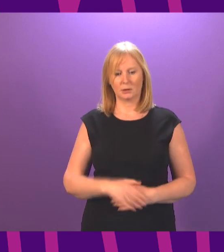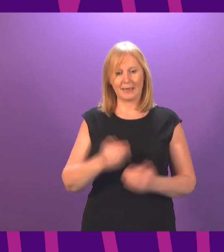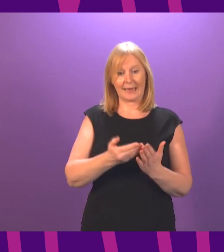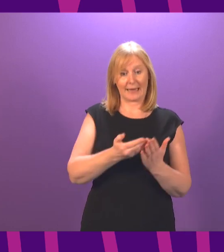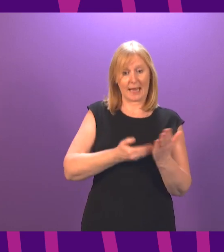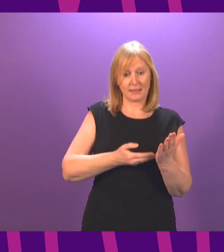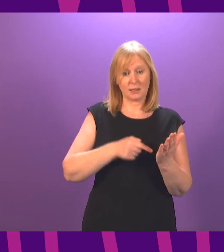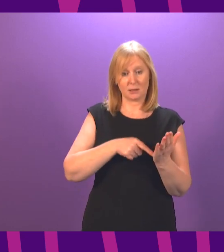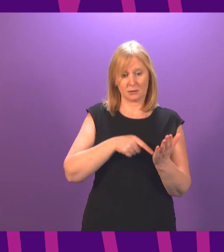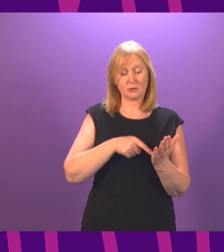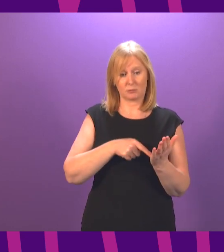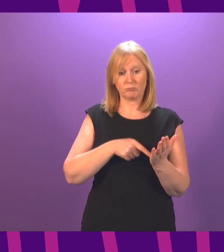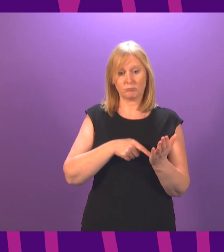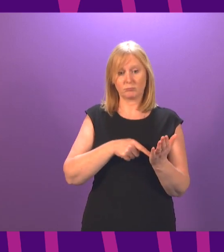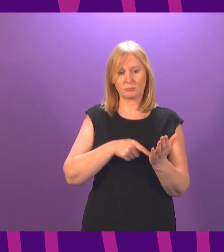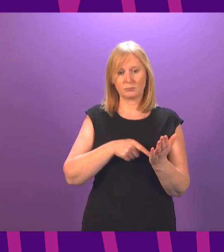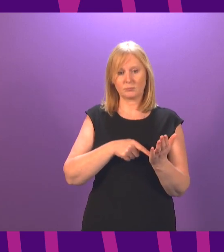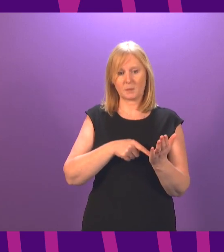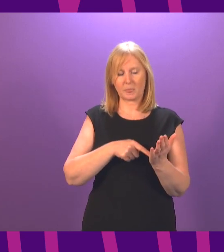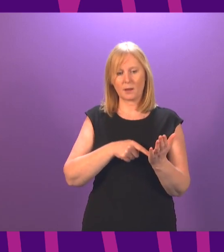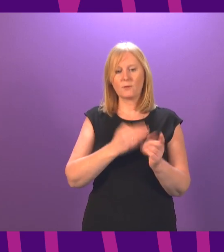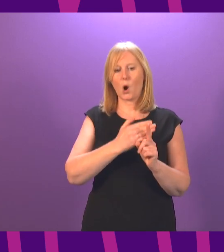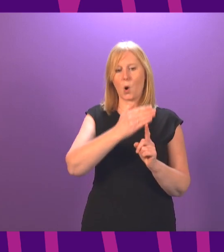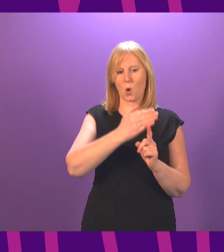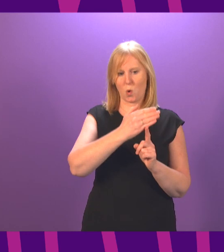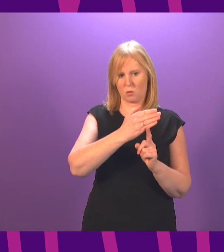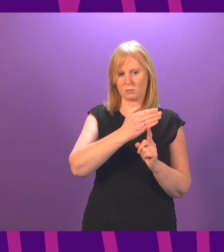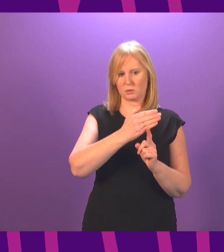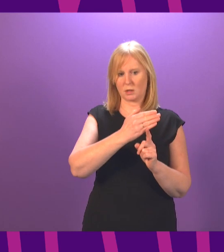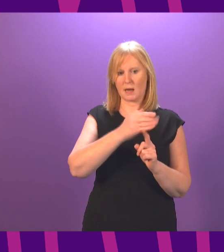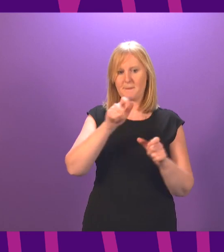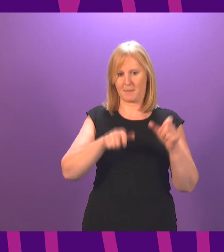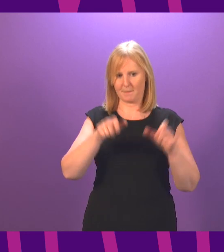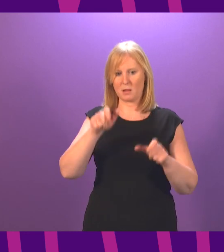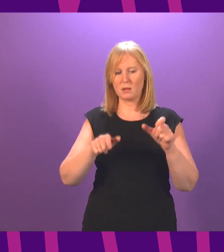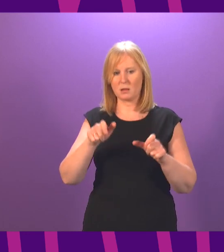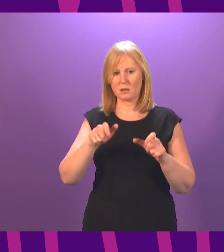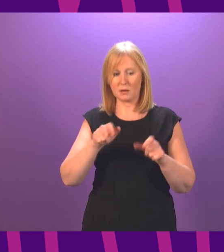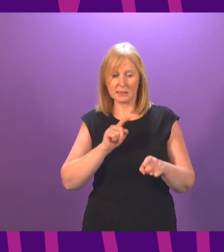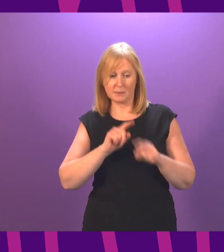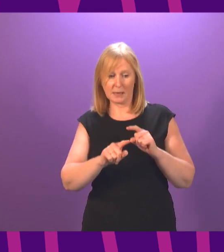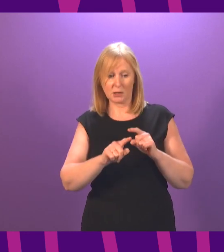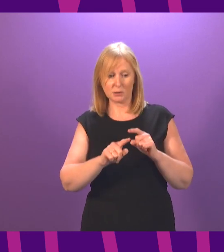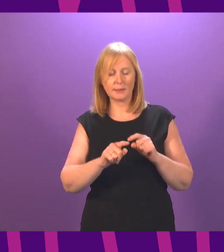The guidance makes the point that, for older people, particularly those nearing the end